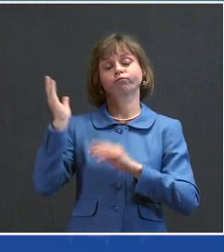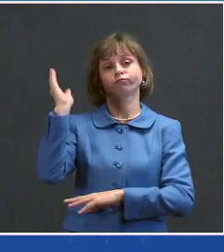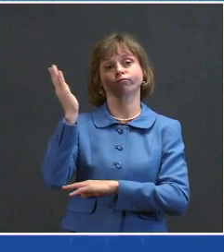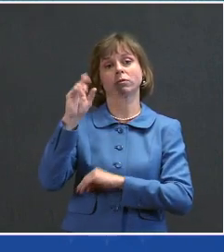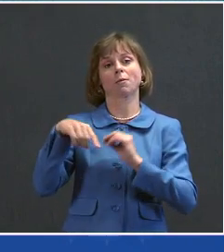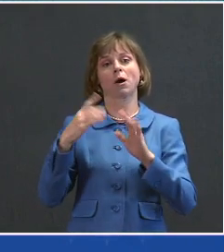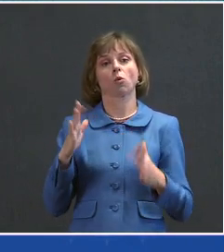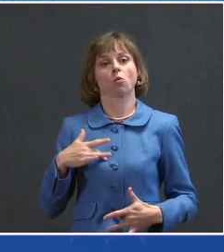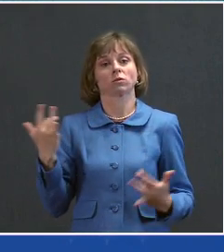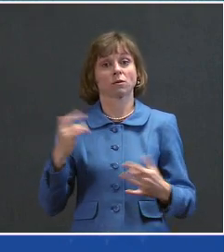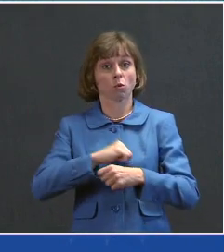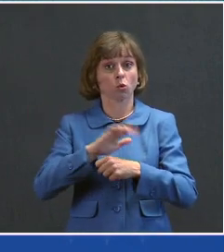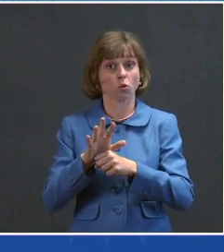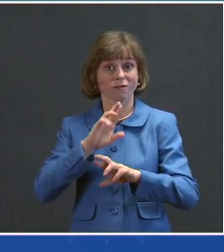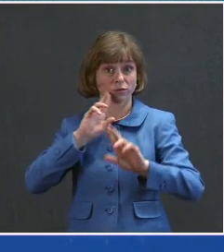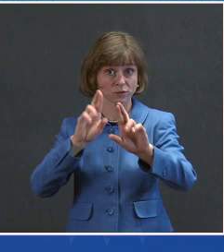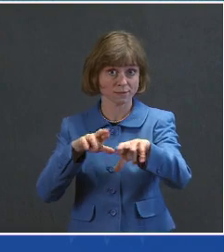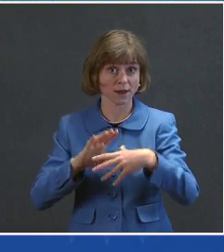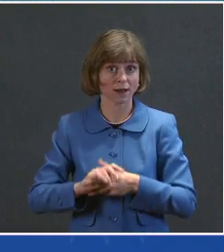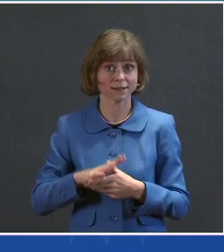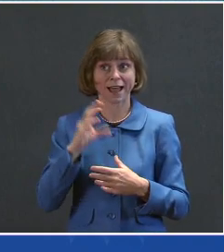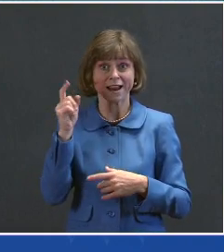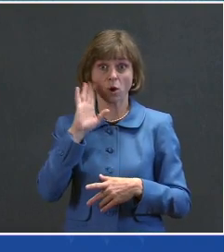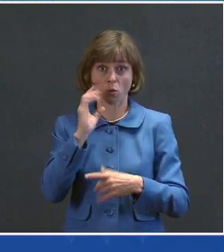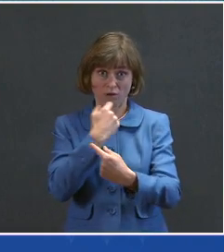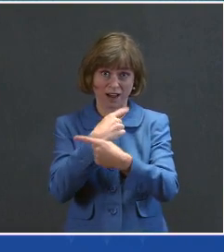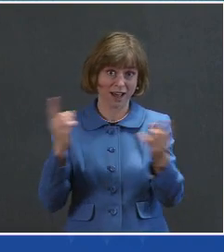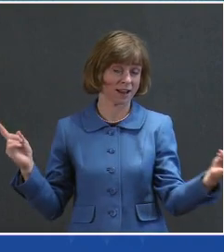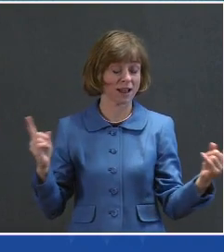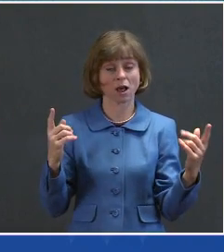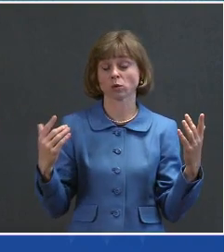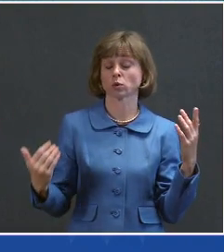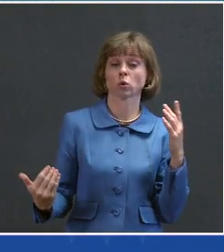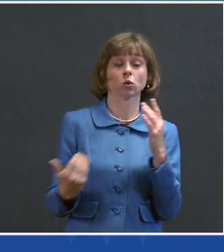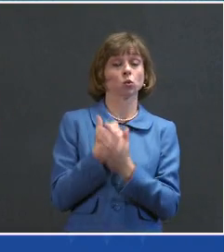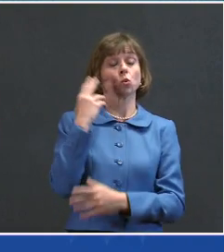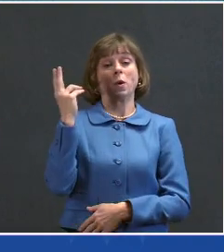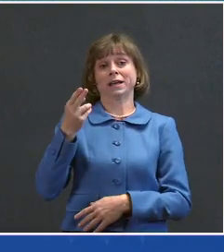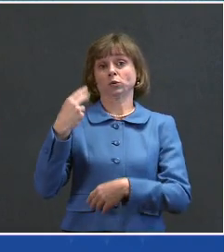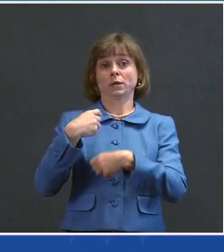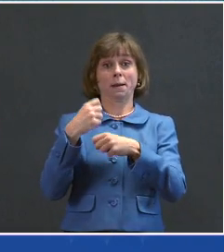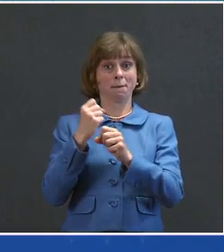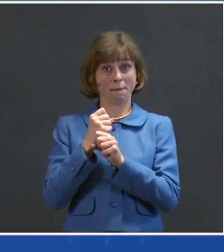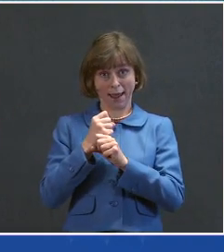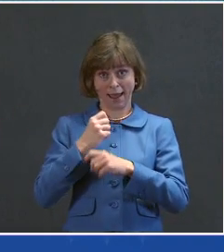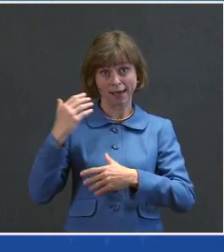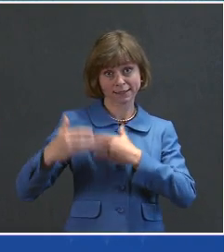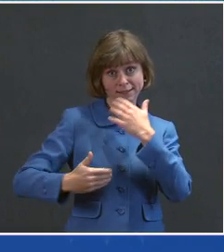and he will announce an unprecedented, historic step: The two largest healthcare and pharmaceutical companies,